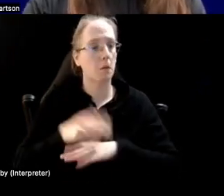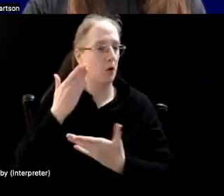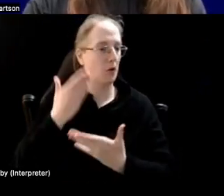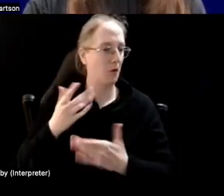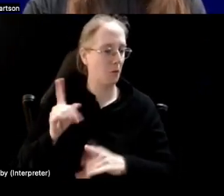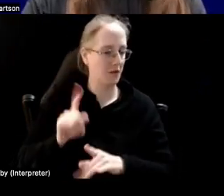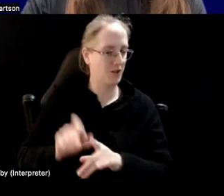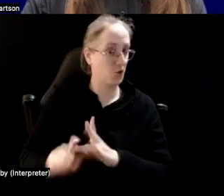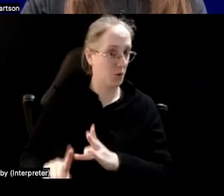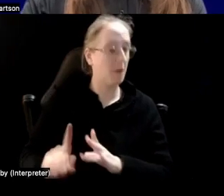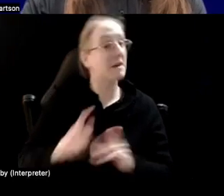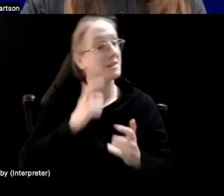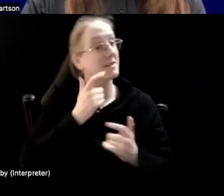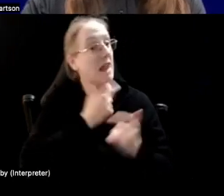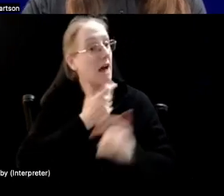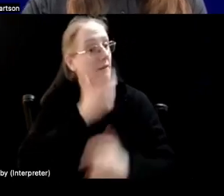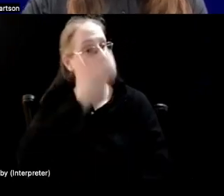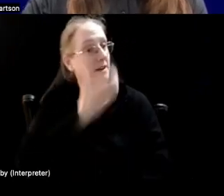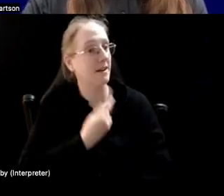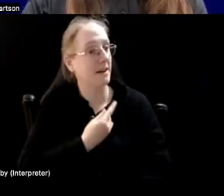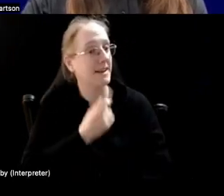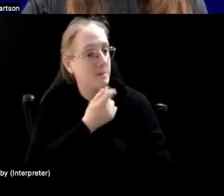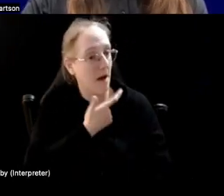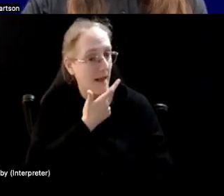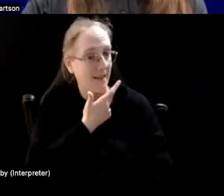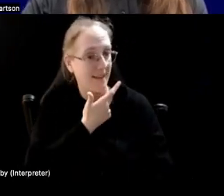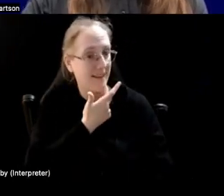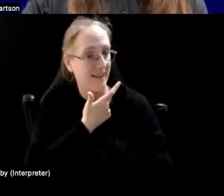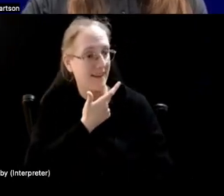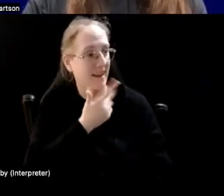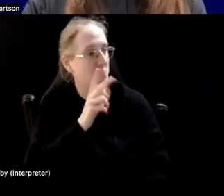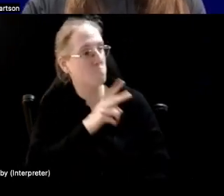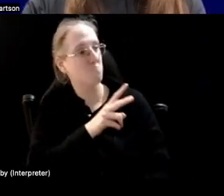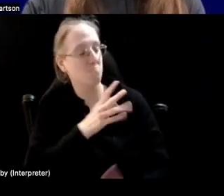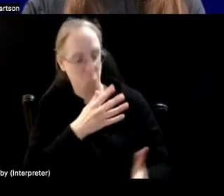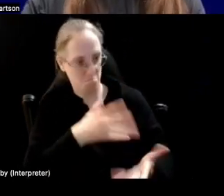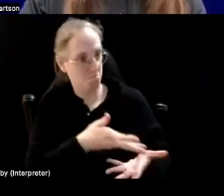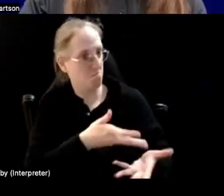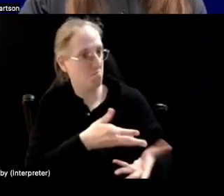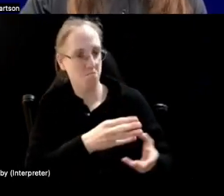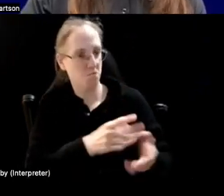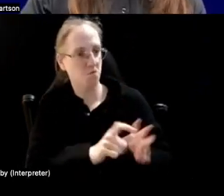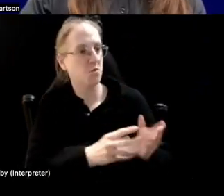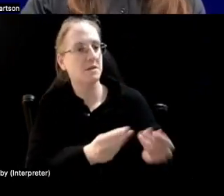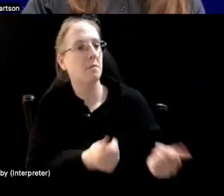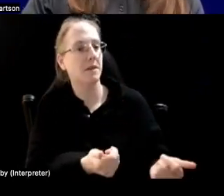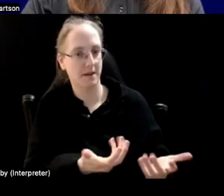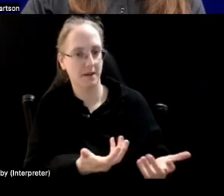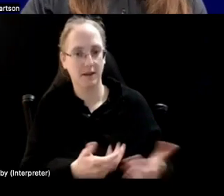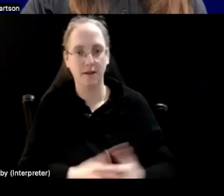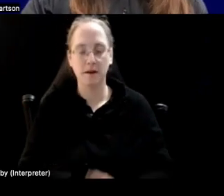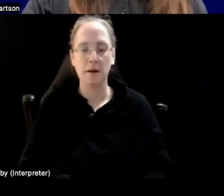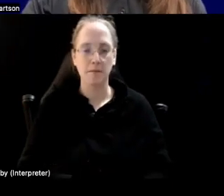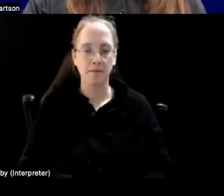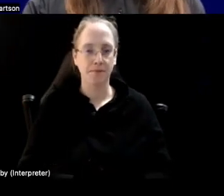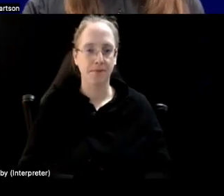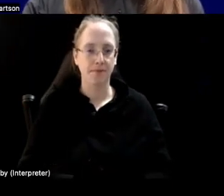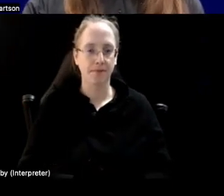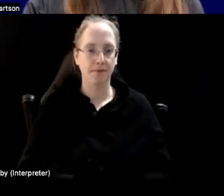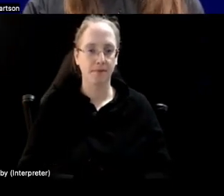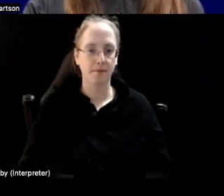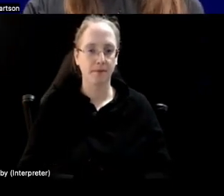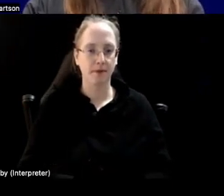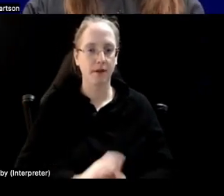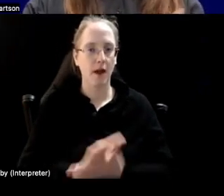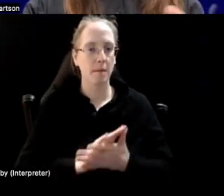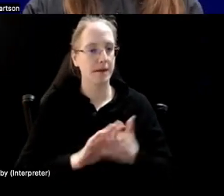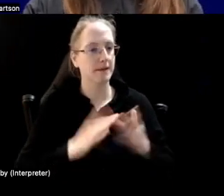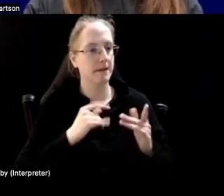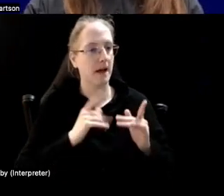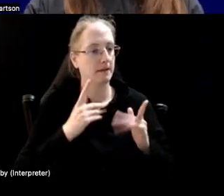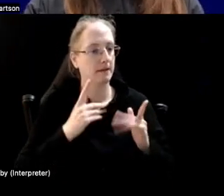laughing and smiling at something. So, again, that is moving into her space, making physical